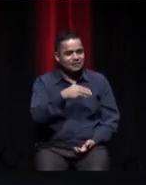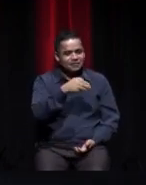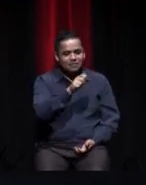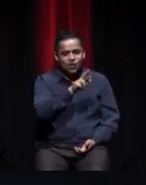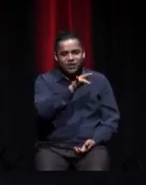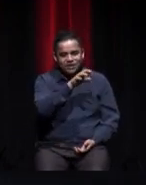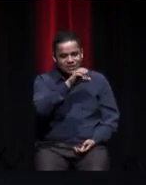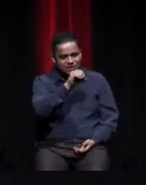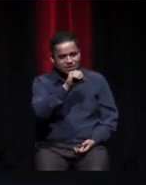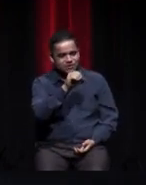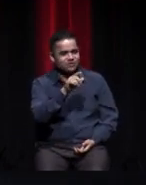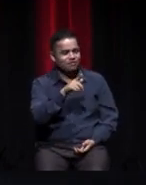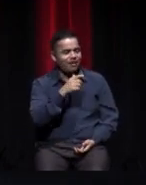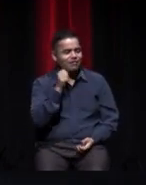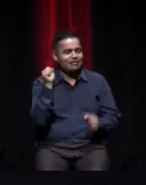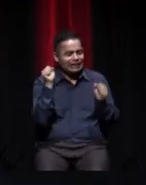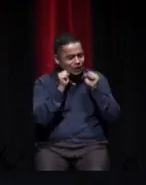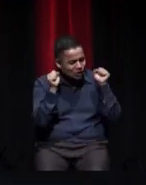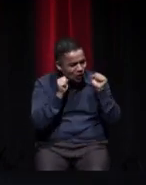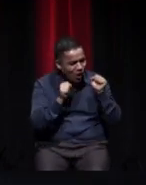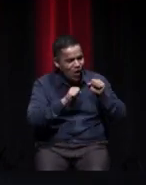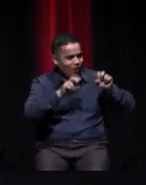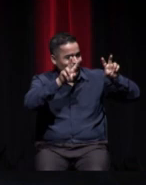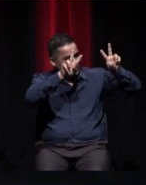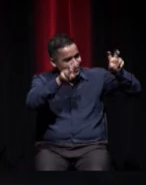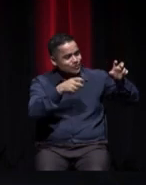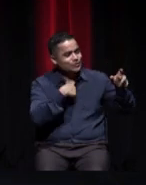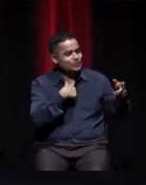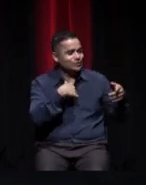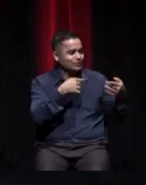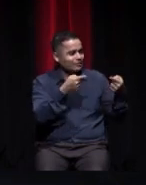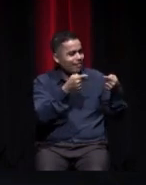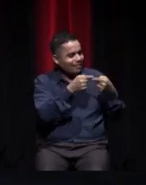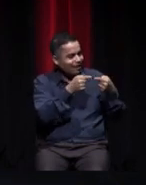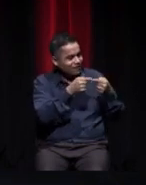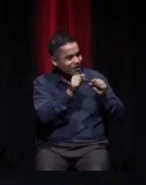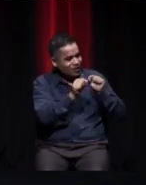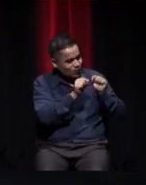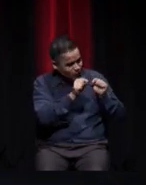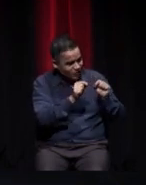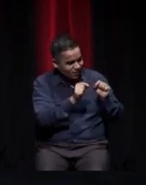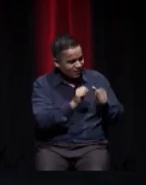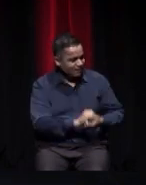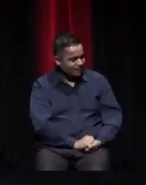I also love this subject, and it has to do with your question.